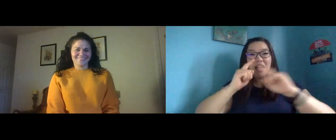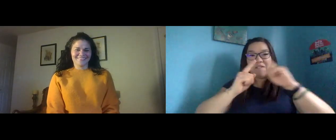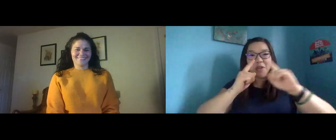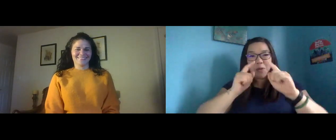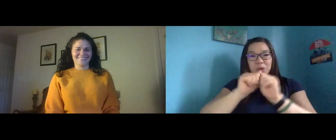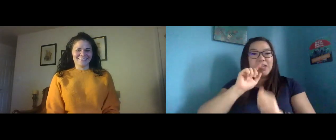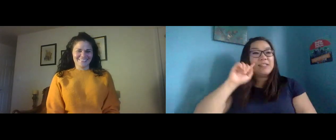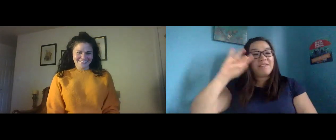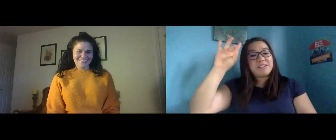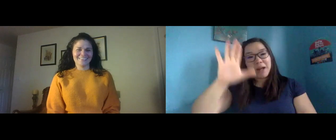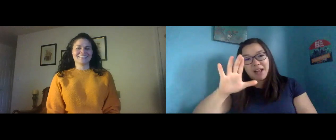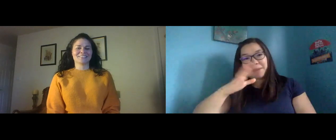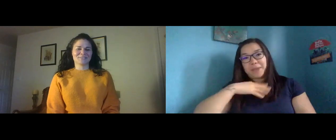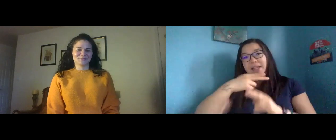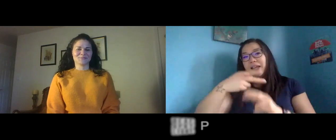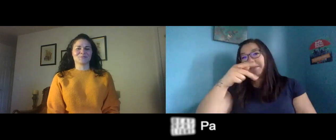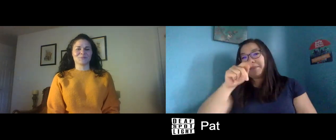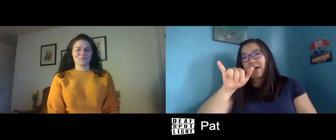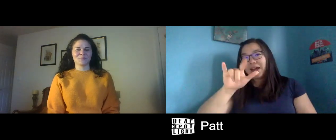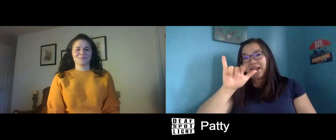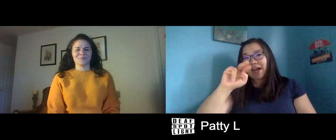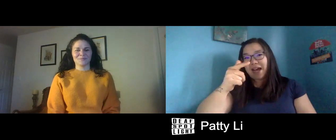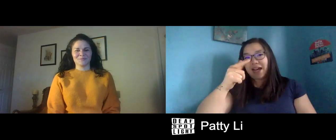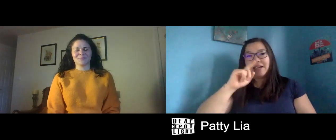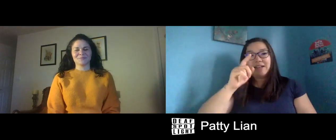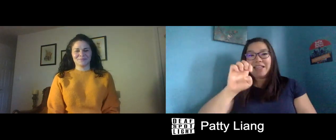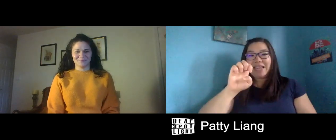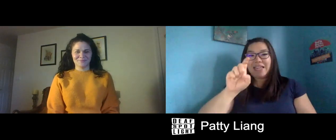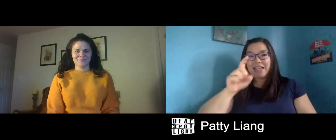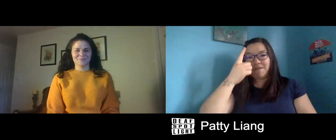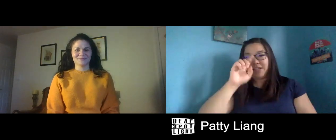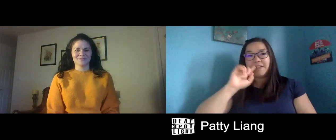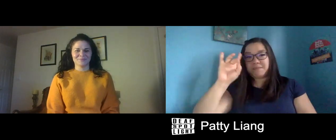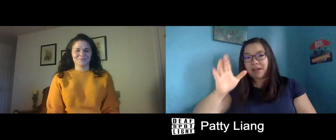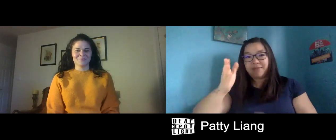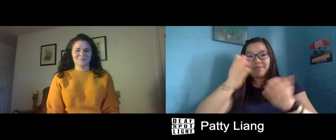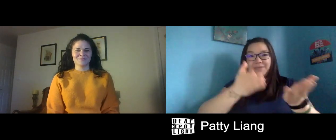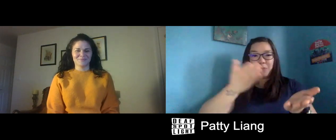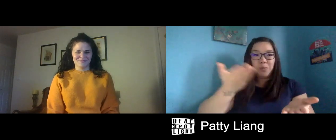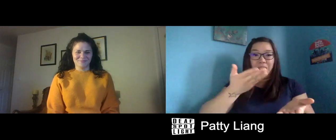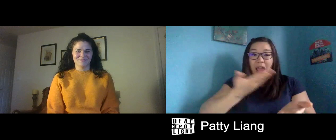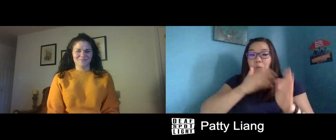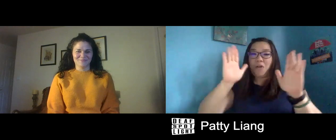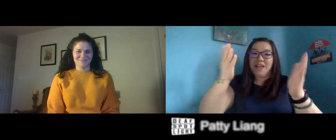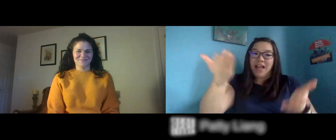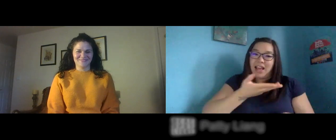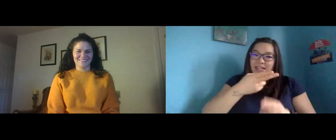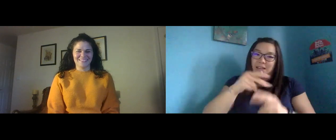Welcome to our first remote interview with Deaf Spotlight. My name is Patty Liang [name sign], Executive Director.